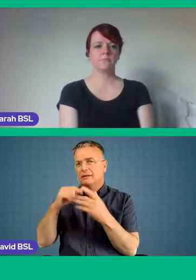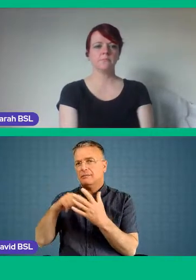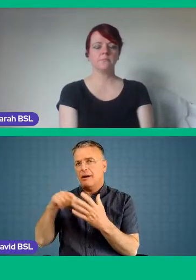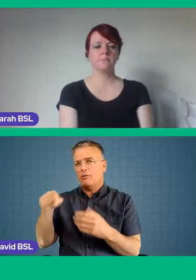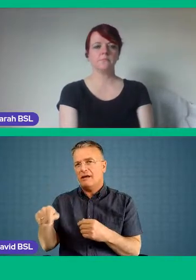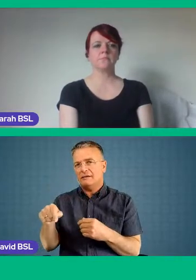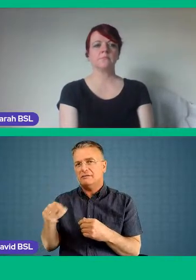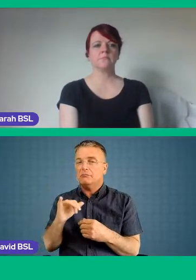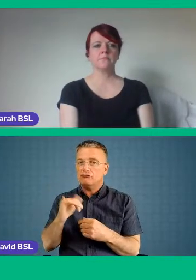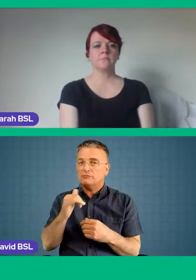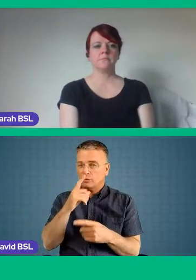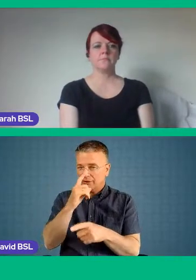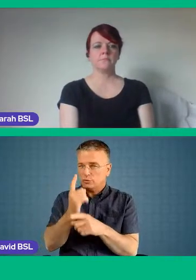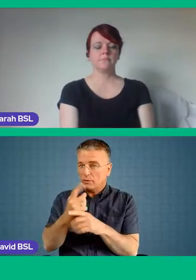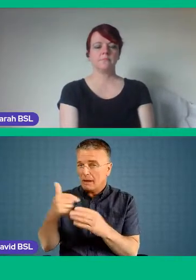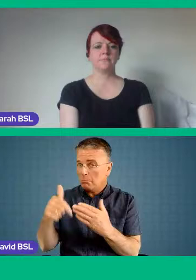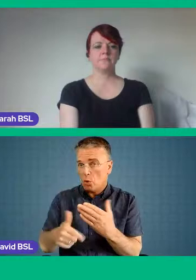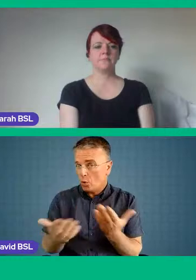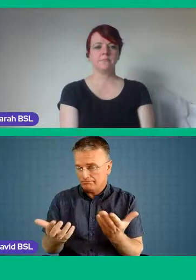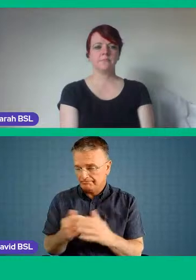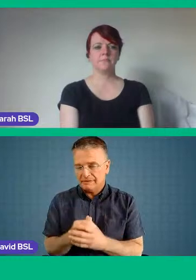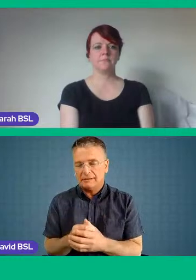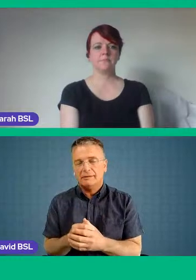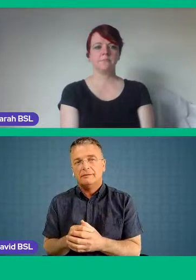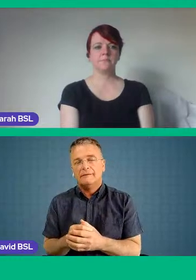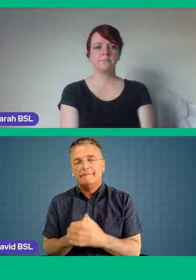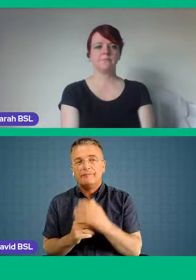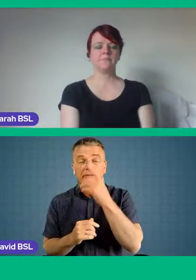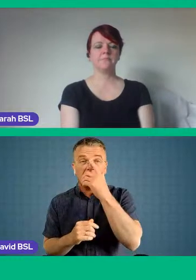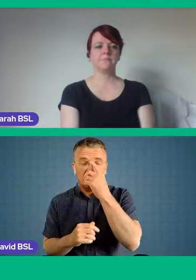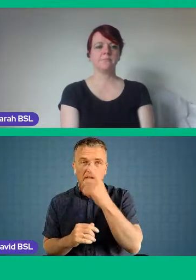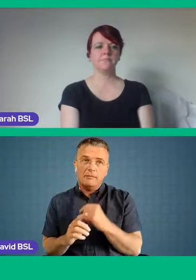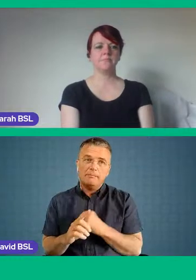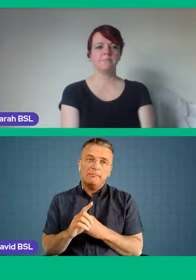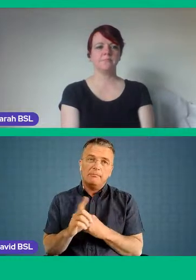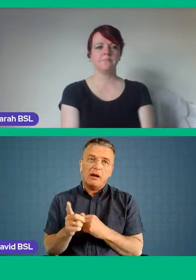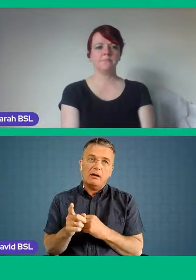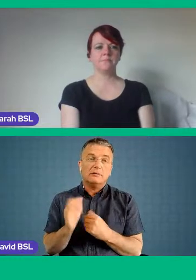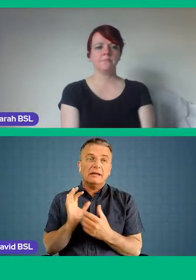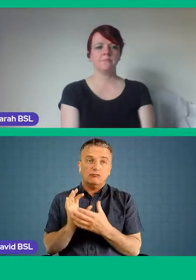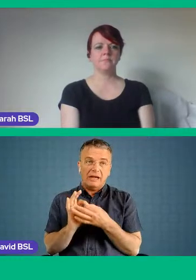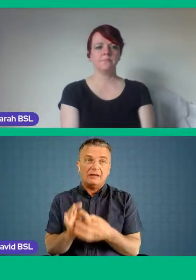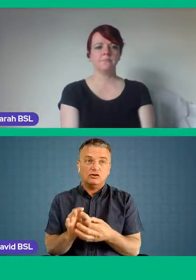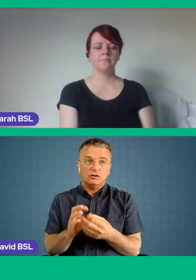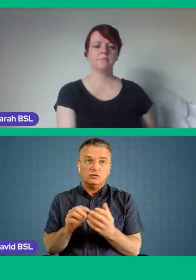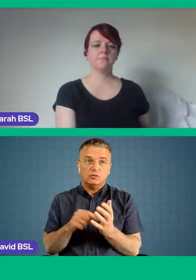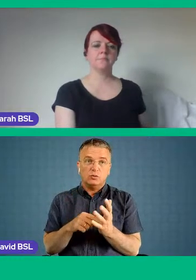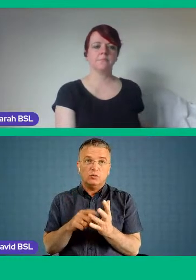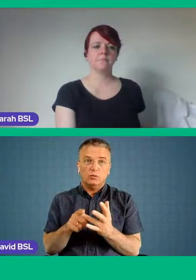There's a really interesting idea around that that we could perhaps talk about more. In relation to the working title